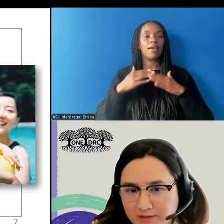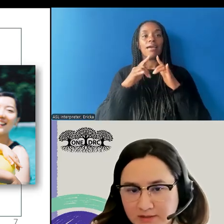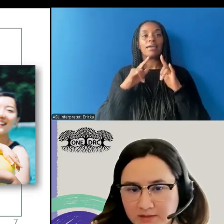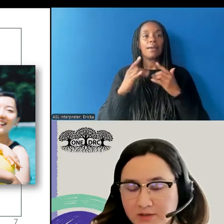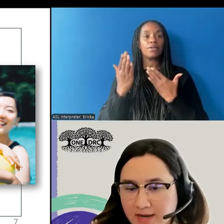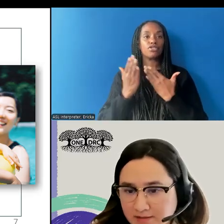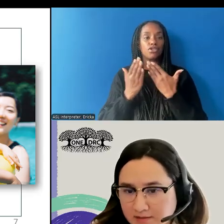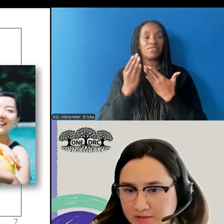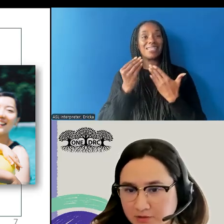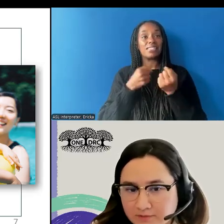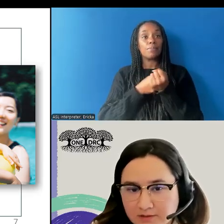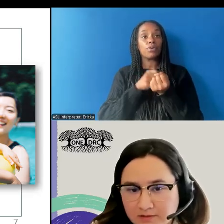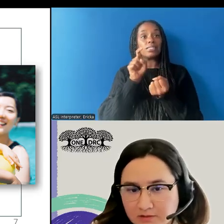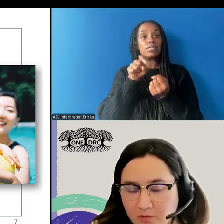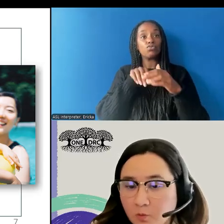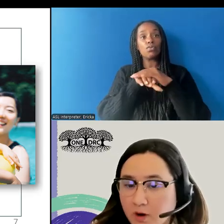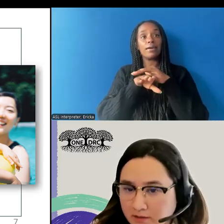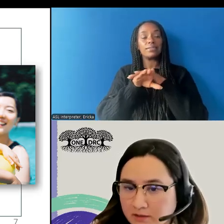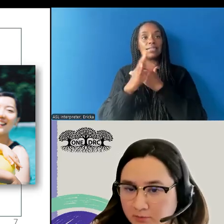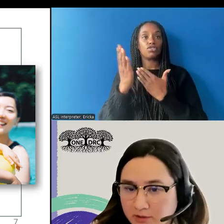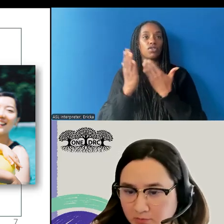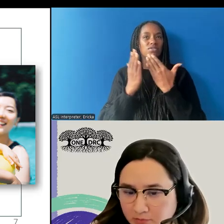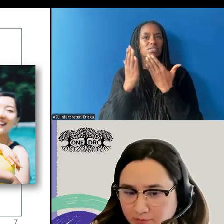needed to access these services widely available.